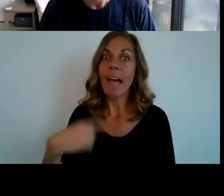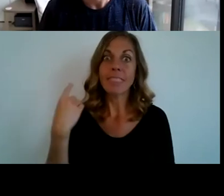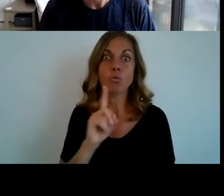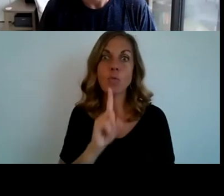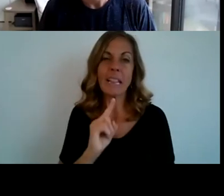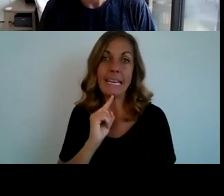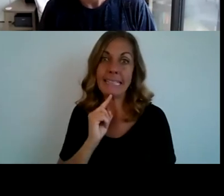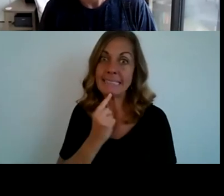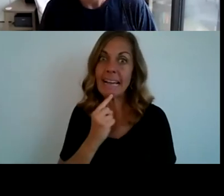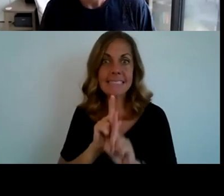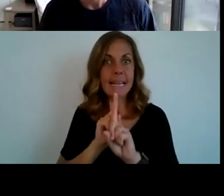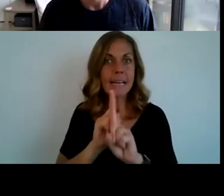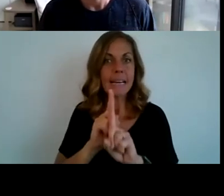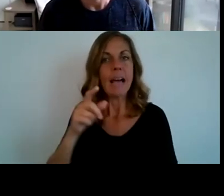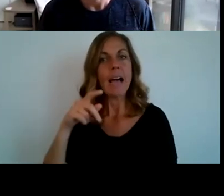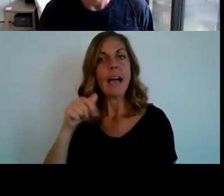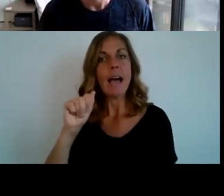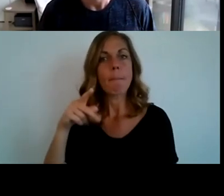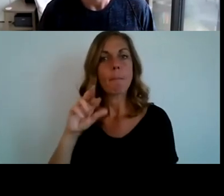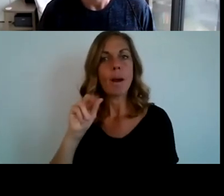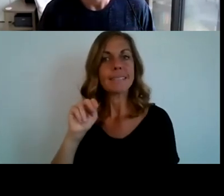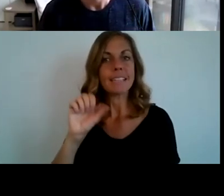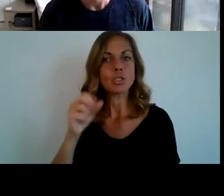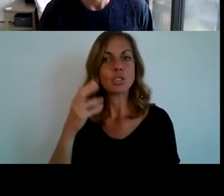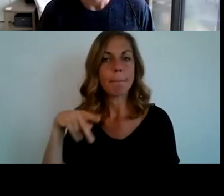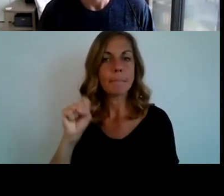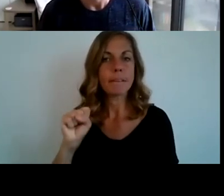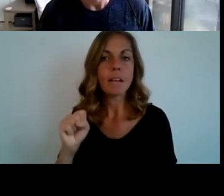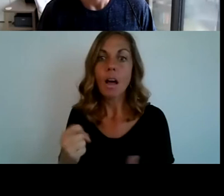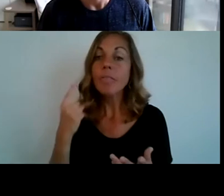I think is a variation on what Brandon was saying is something we're going to start seeing